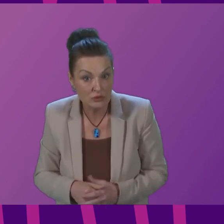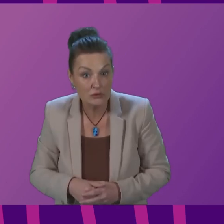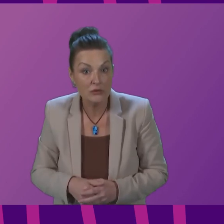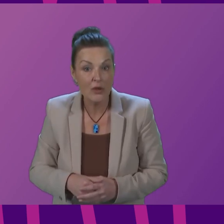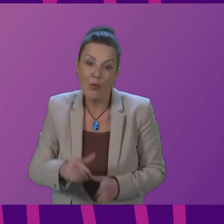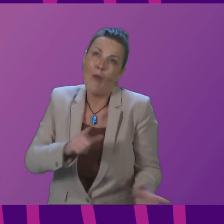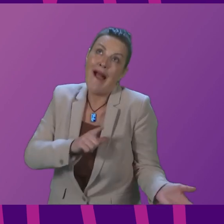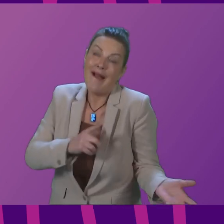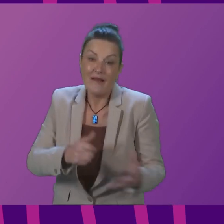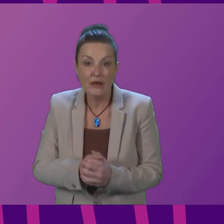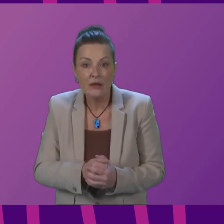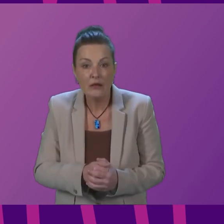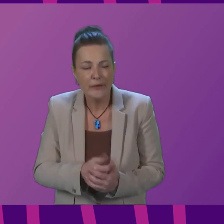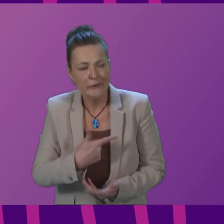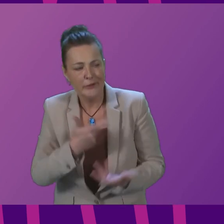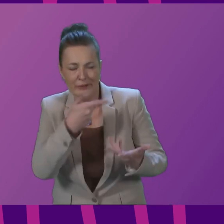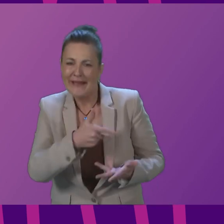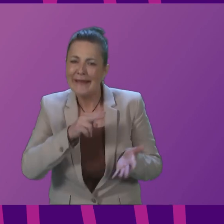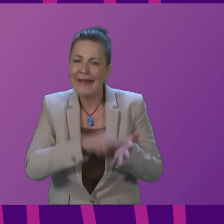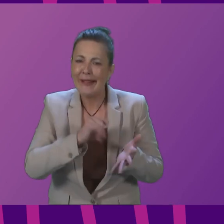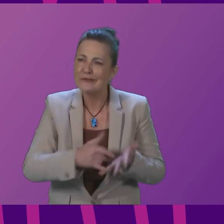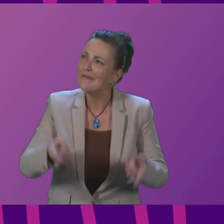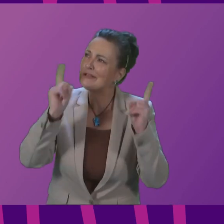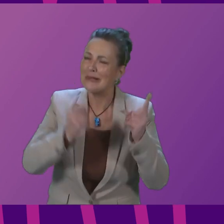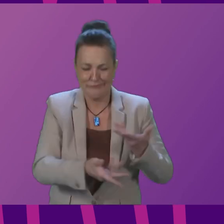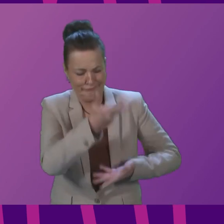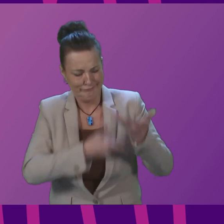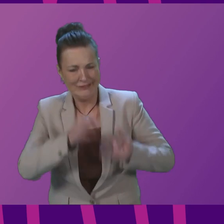The excuse that we have just heard from the First Minister is that there are hundreds